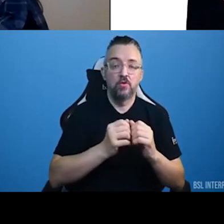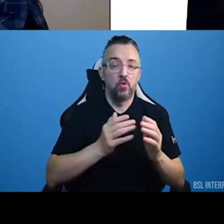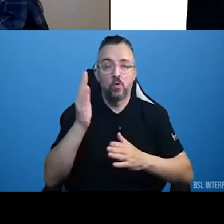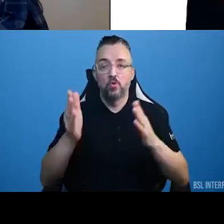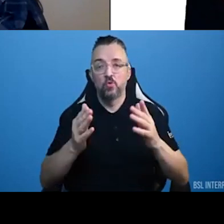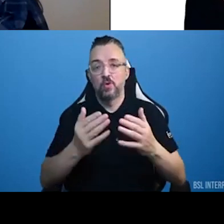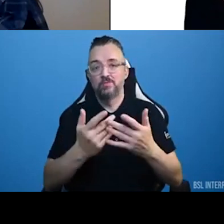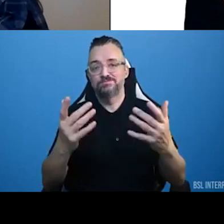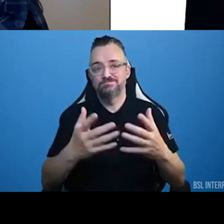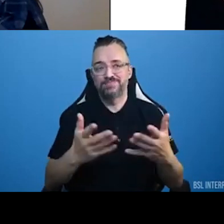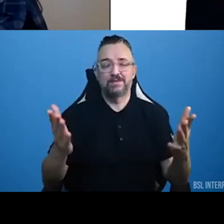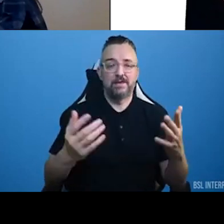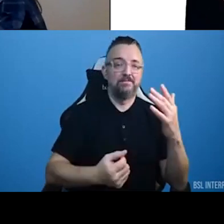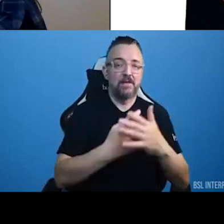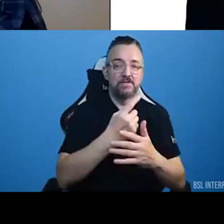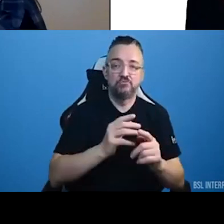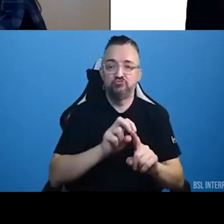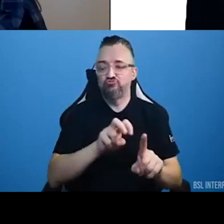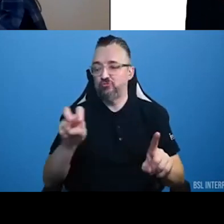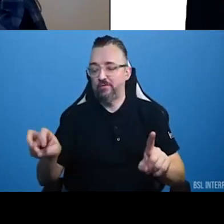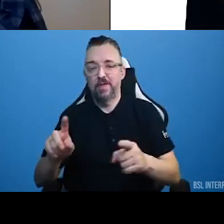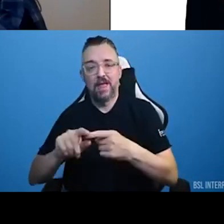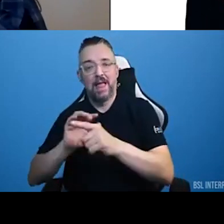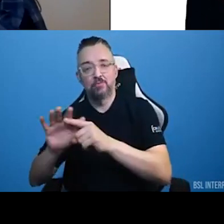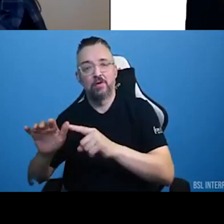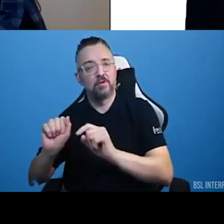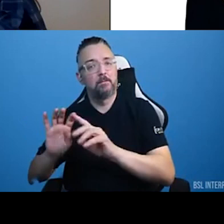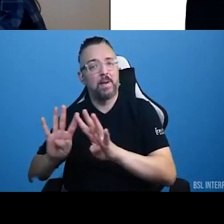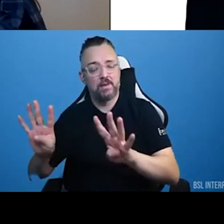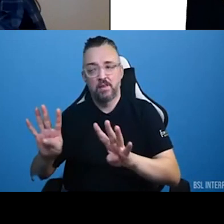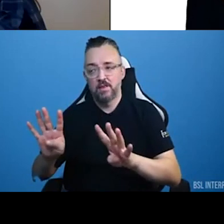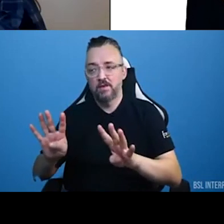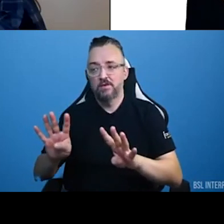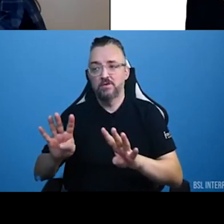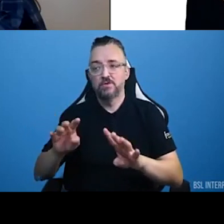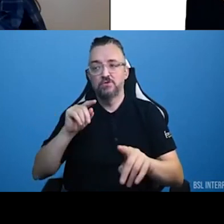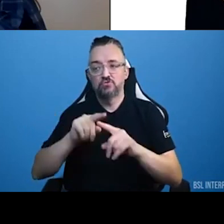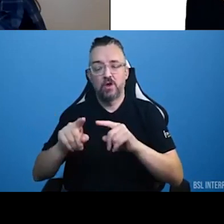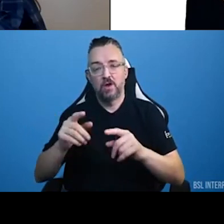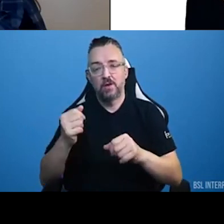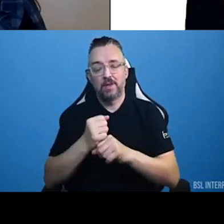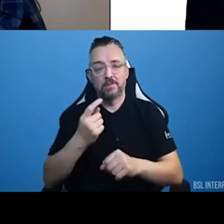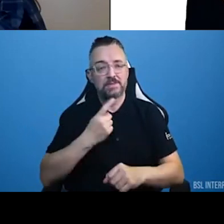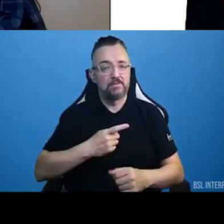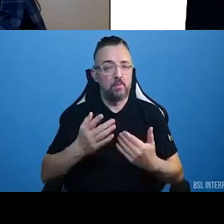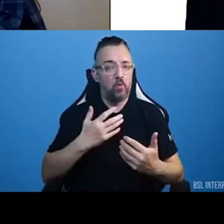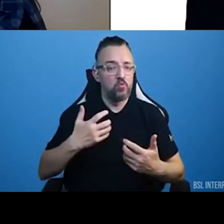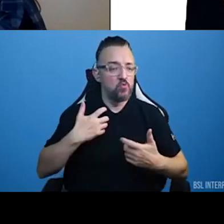and sort of traveling to Edinburgh for panels for that as well, and sort of just trying to make myself more motivated to look into that.